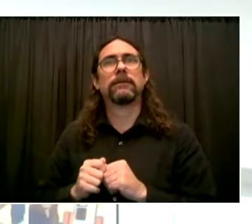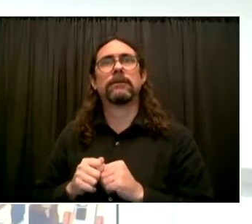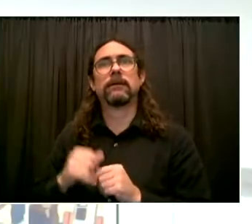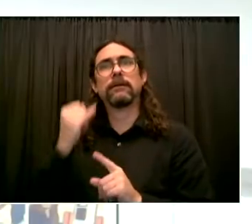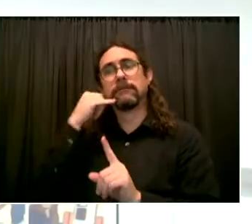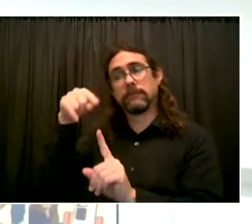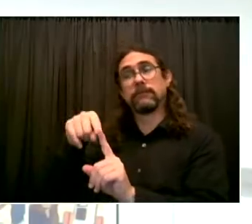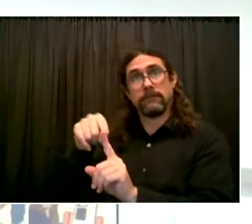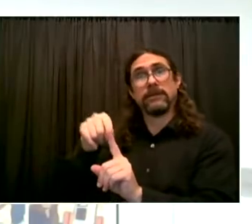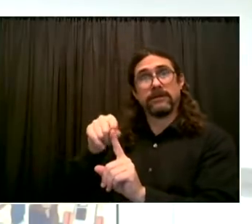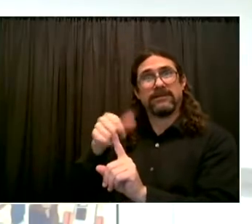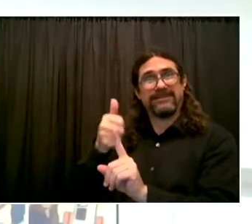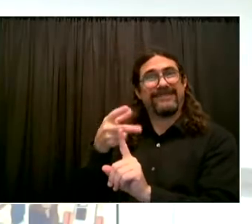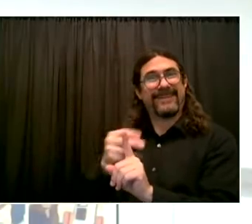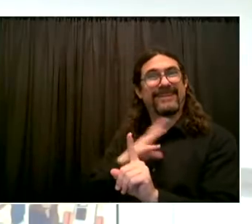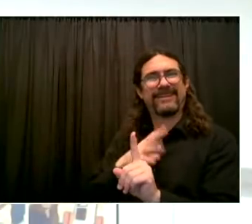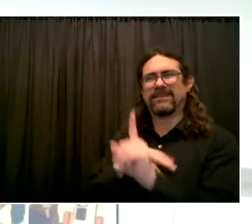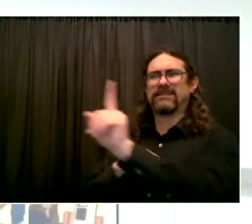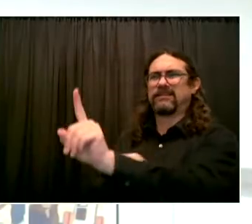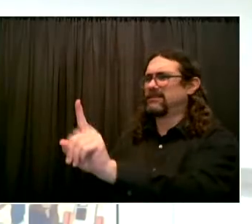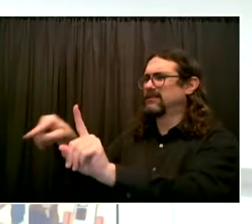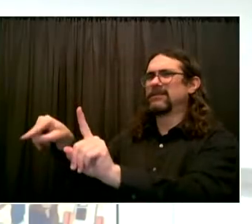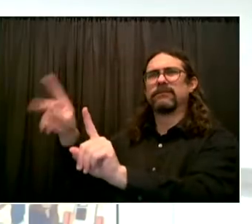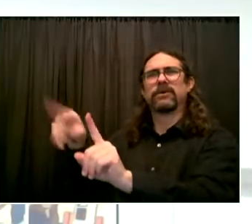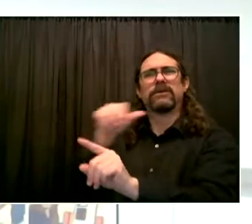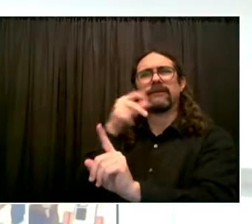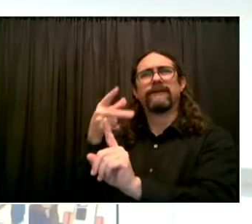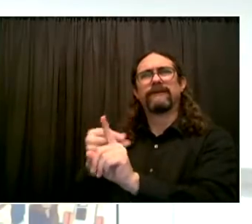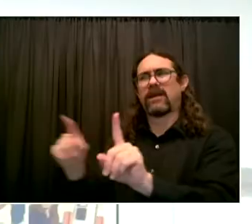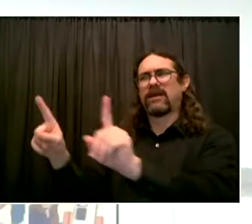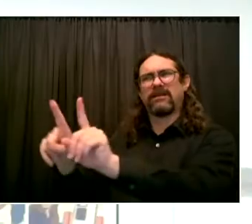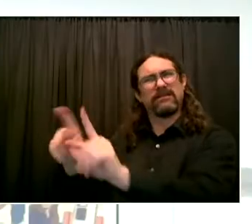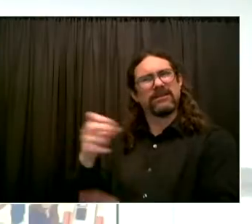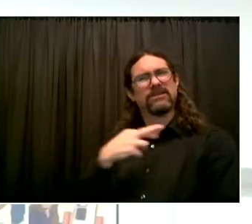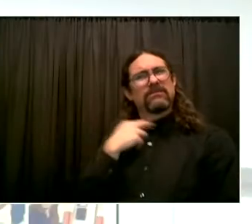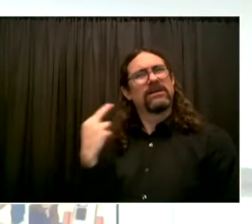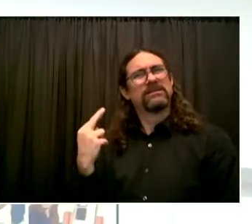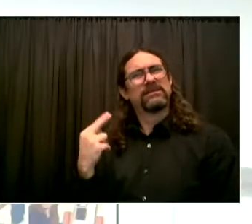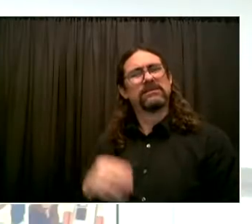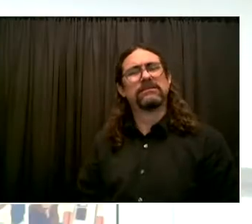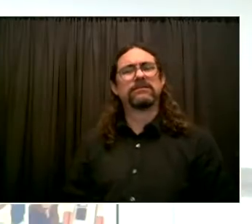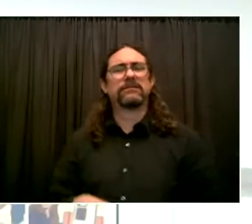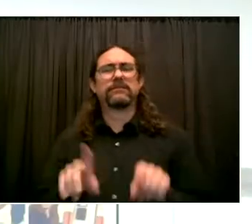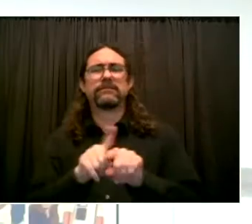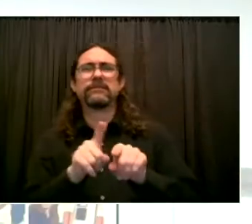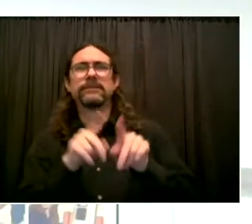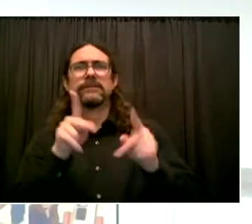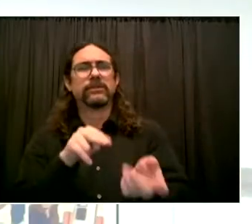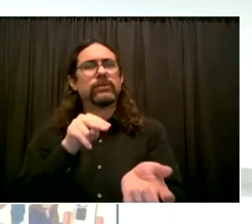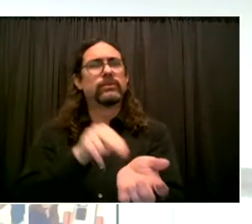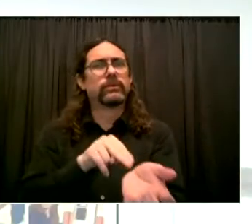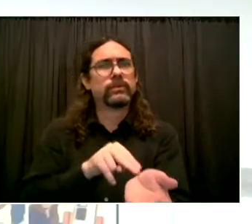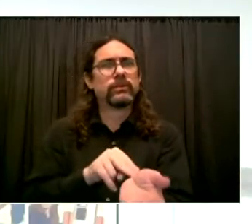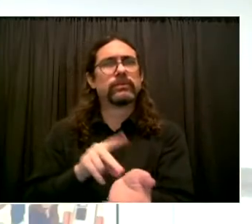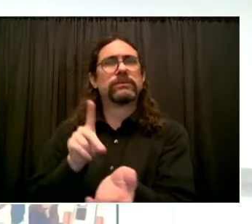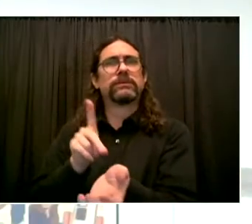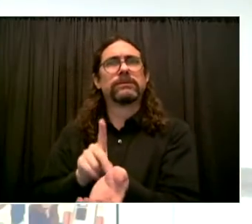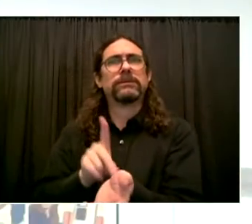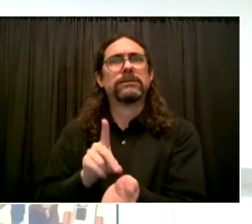ARE IN CLOSE QUARTERS WITH UNVACCINATED HELP. I THOUGHT ABOUT